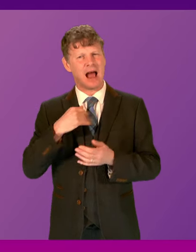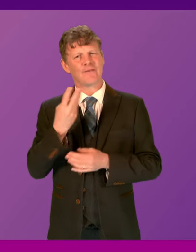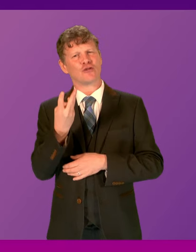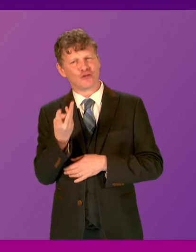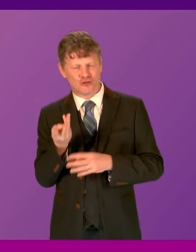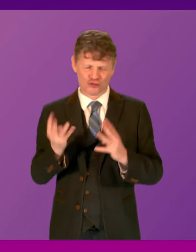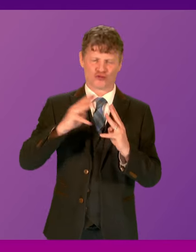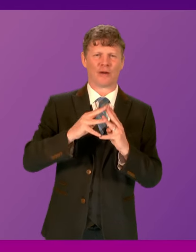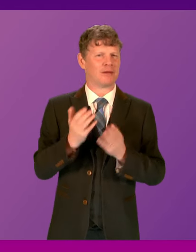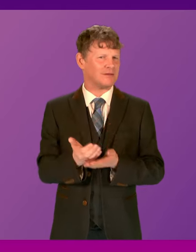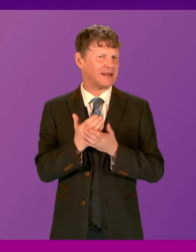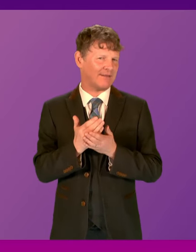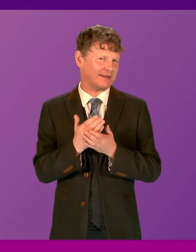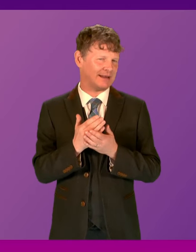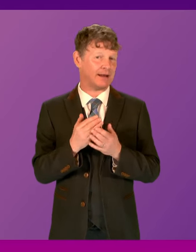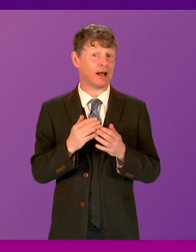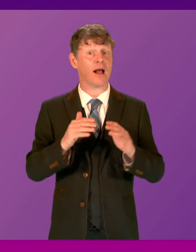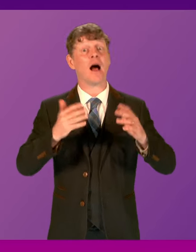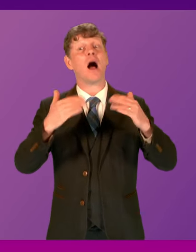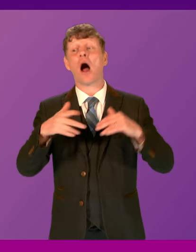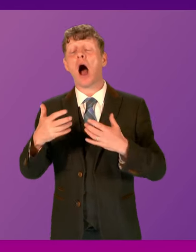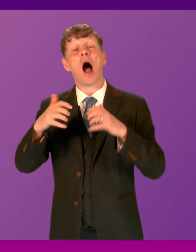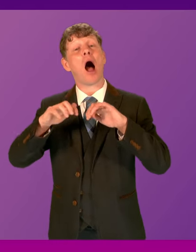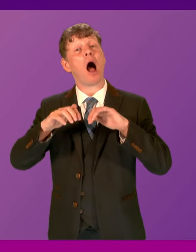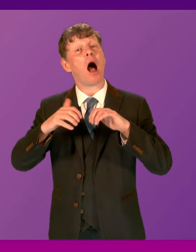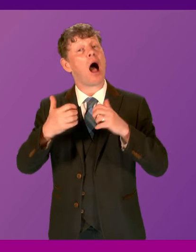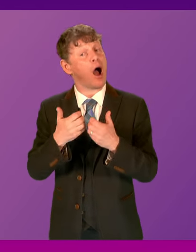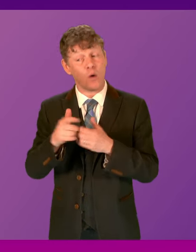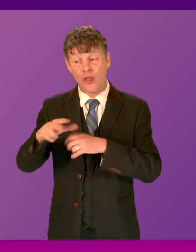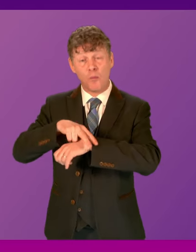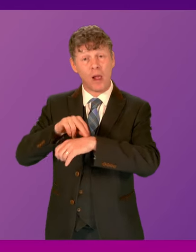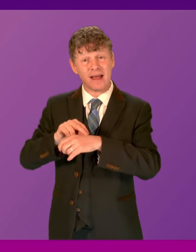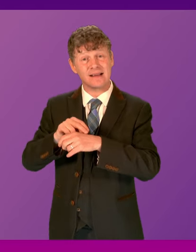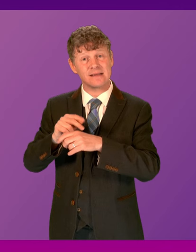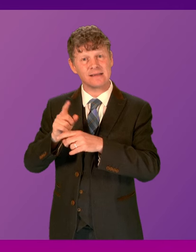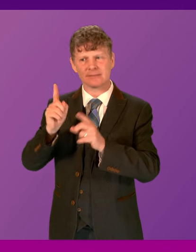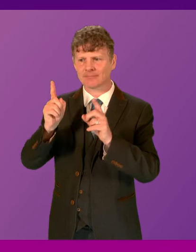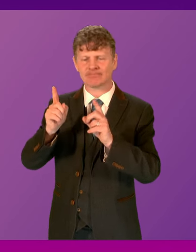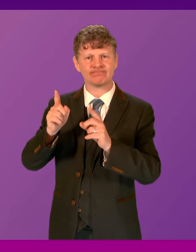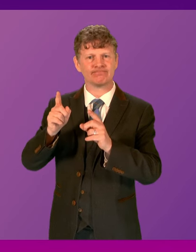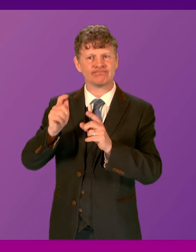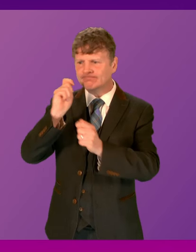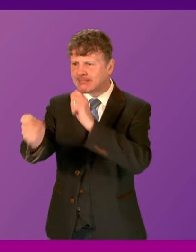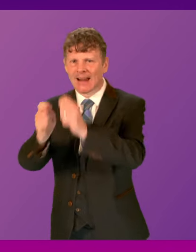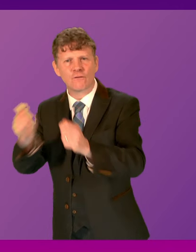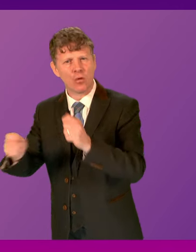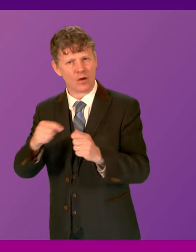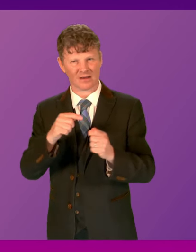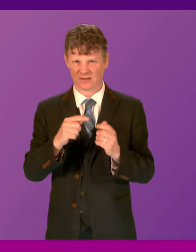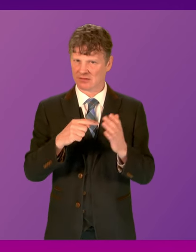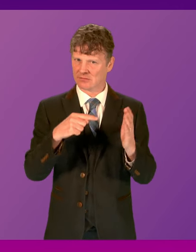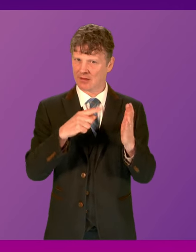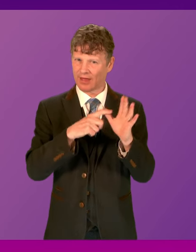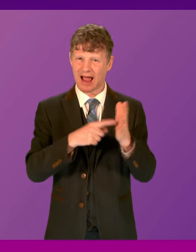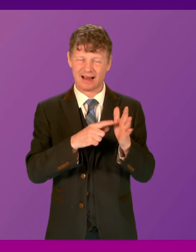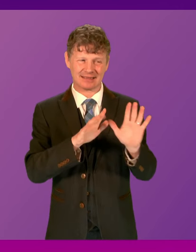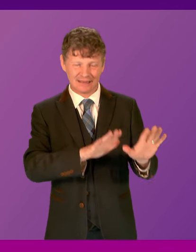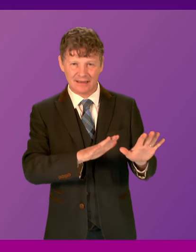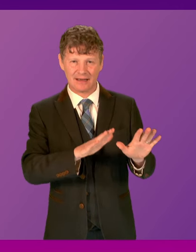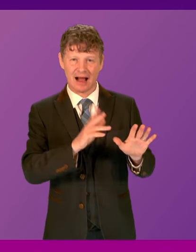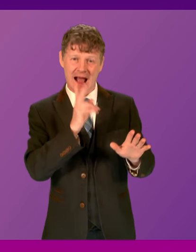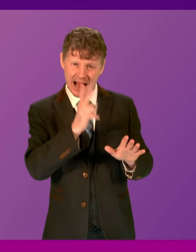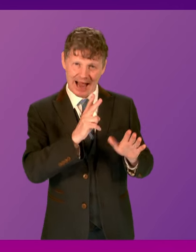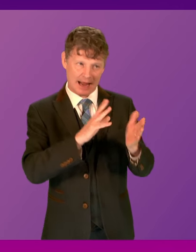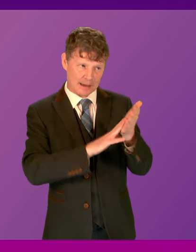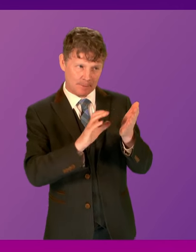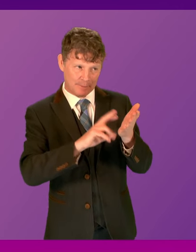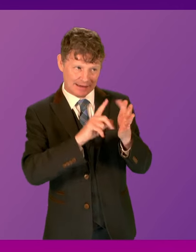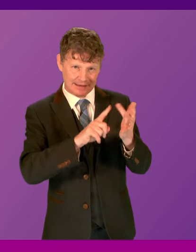On how the police enforce the act, I will try to give Pauline McNeill some assurances. Since